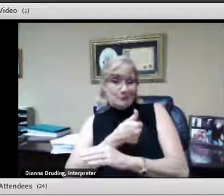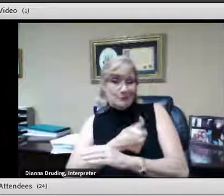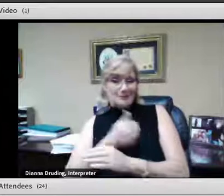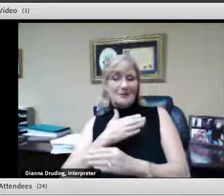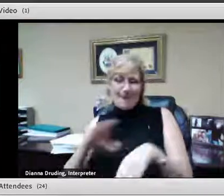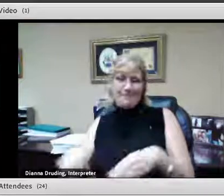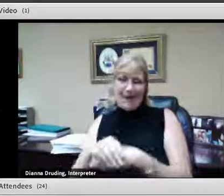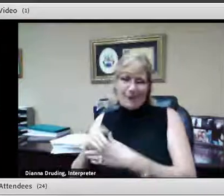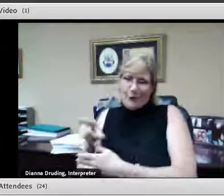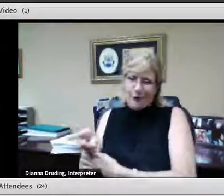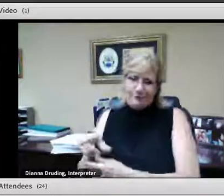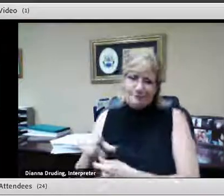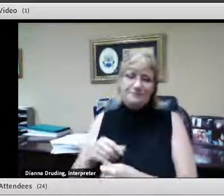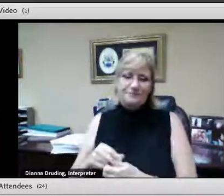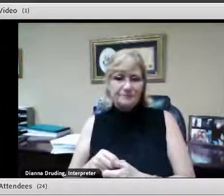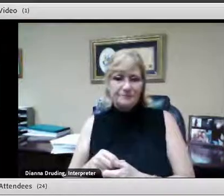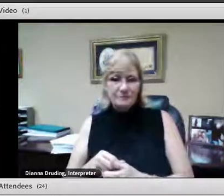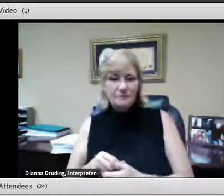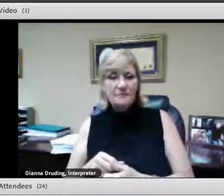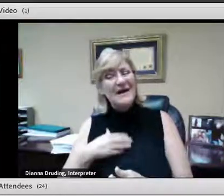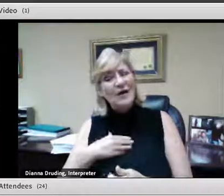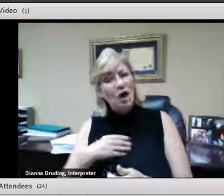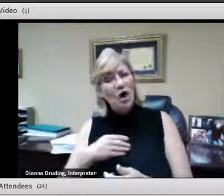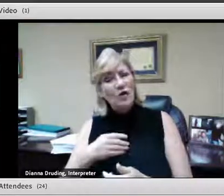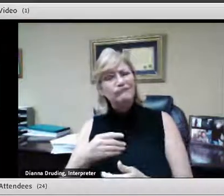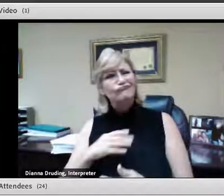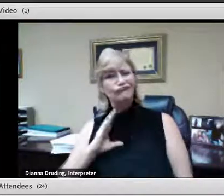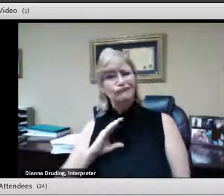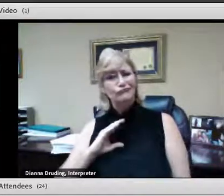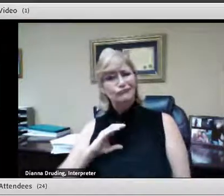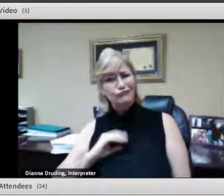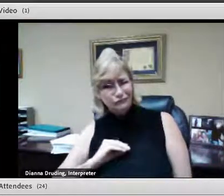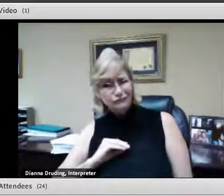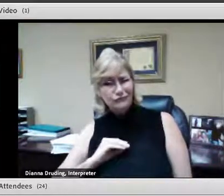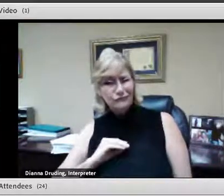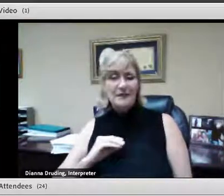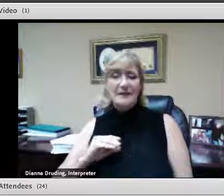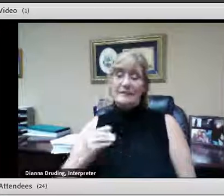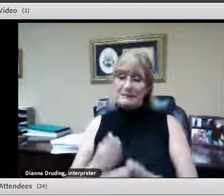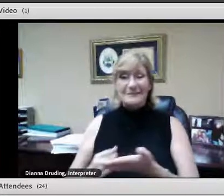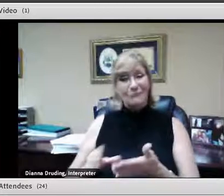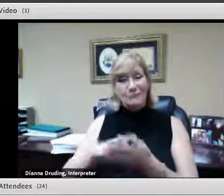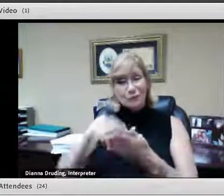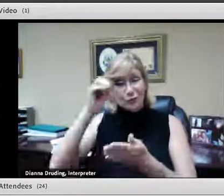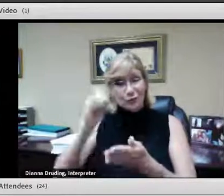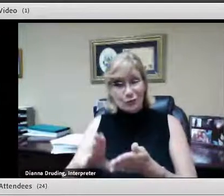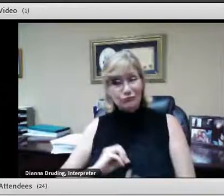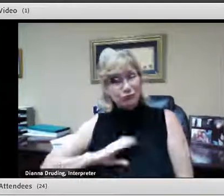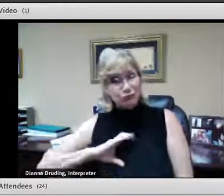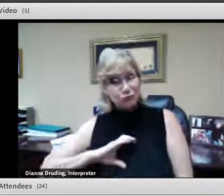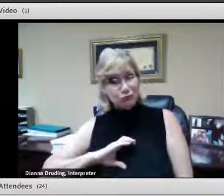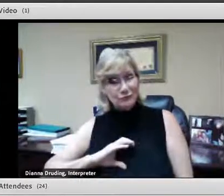It can also cause some students to lose confidence. So, some students are gaining, but some students, you know, they could feel bad about themselves.